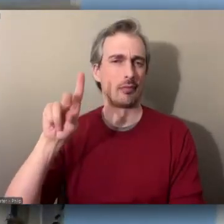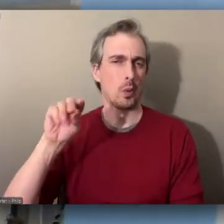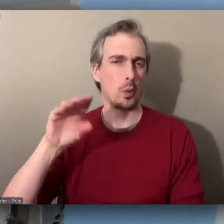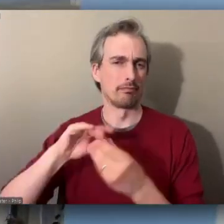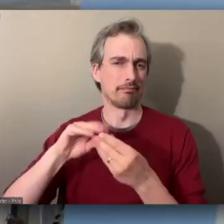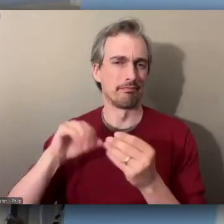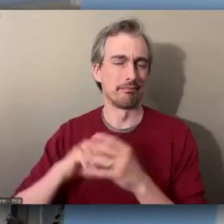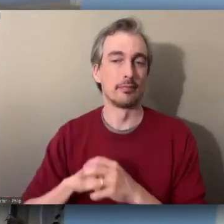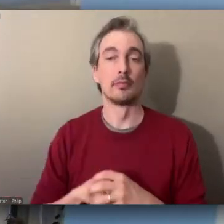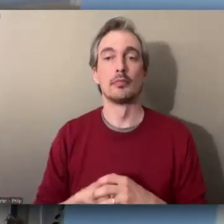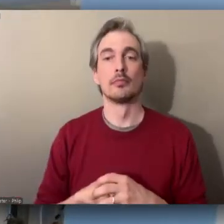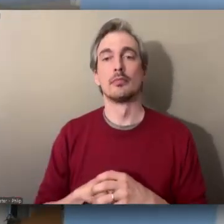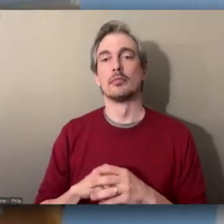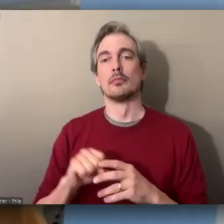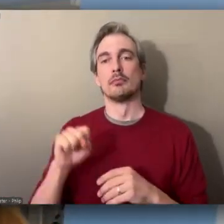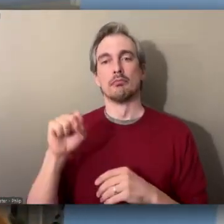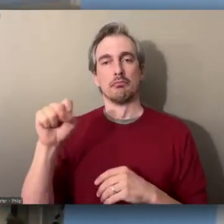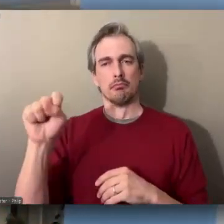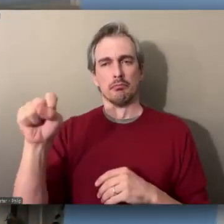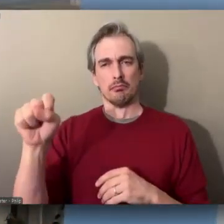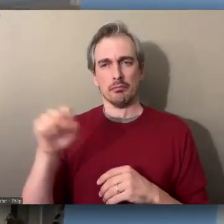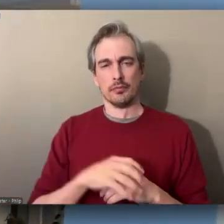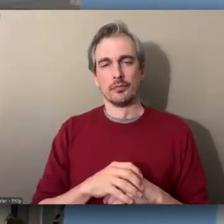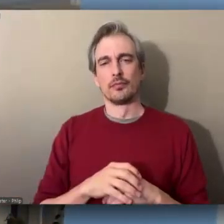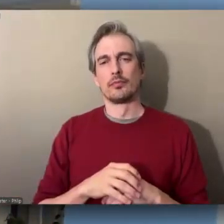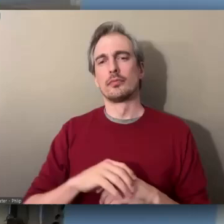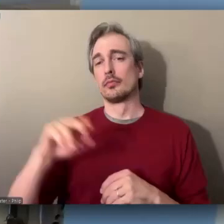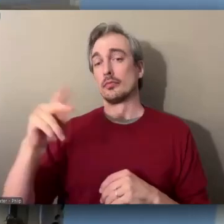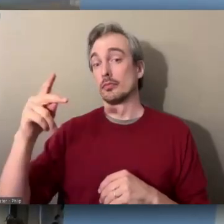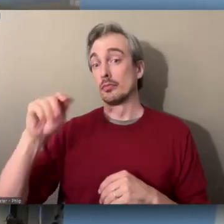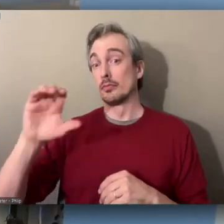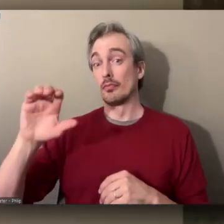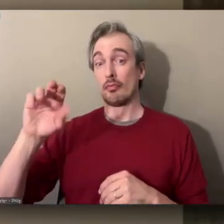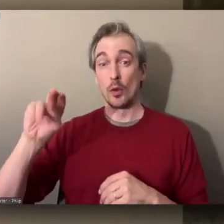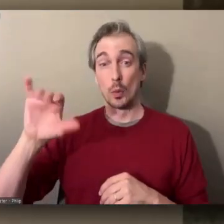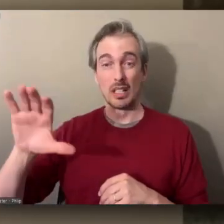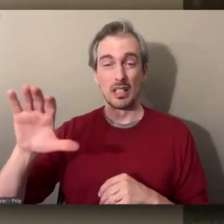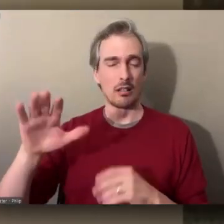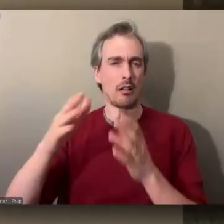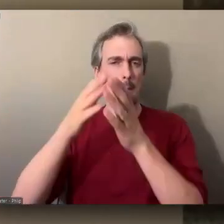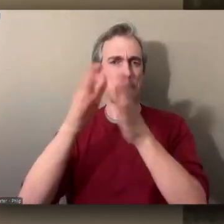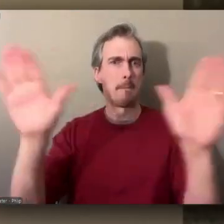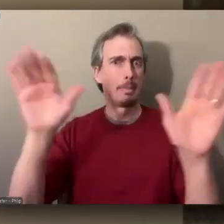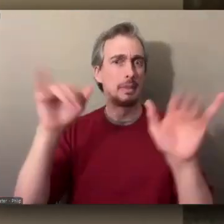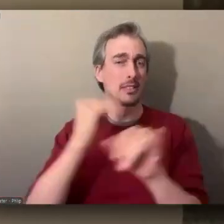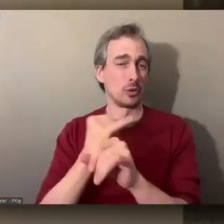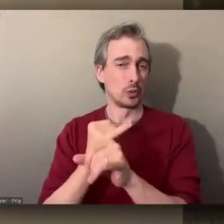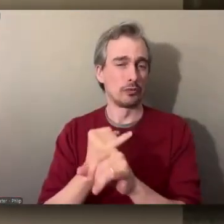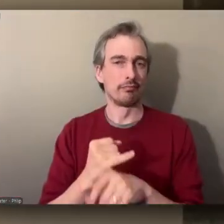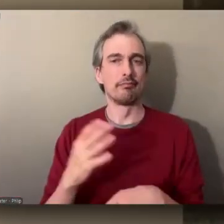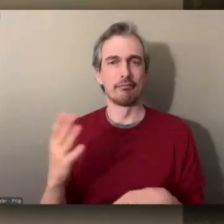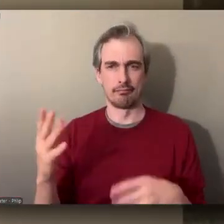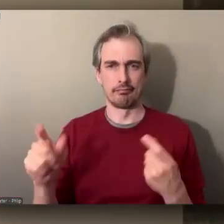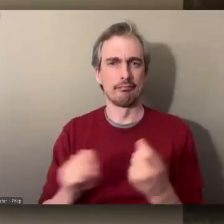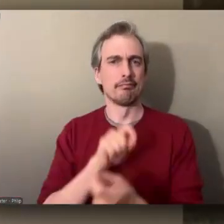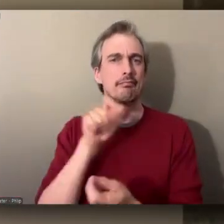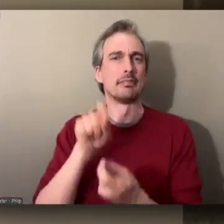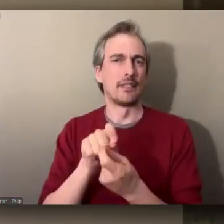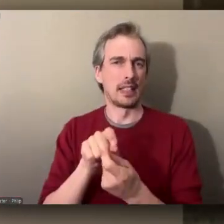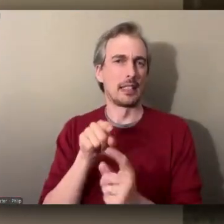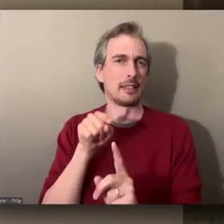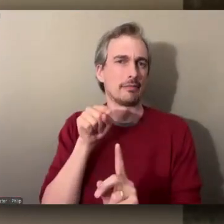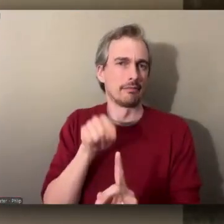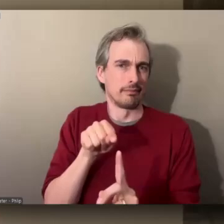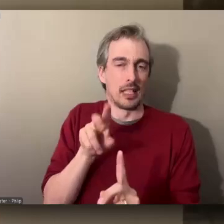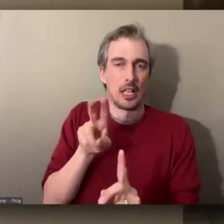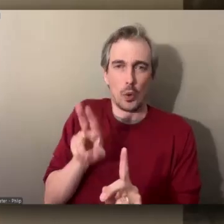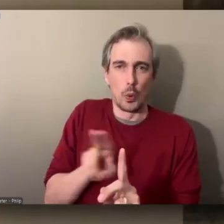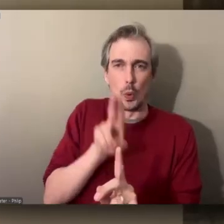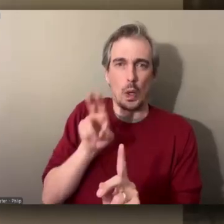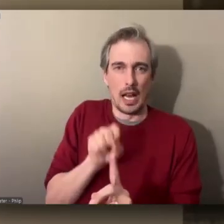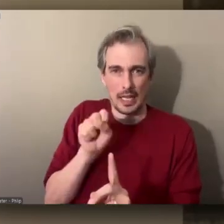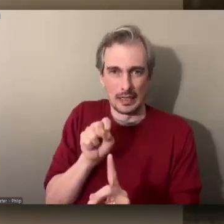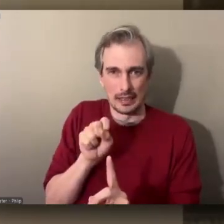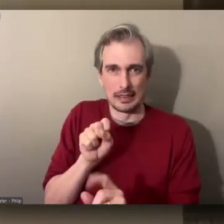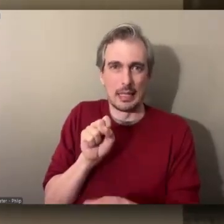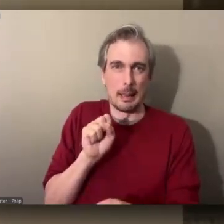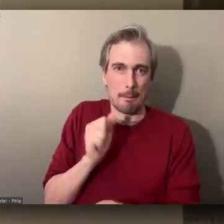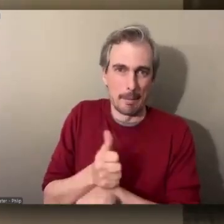The question: Is PAC NYC a public institution? It is a specifically US-based answer. We are a 501c3